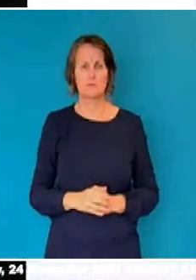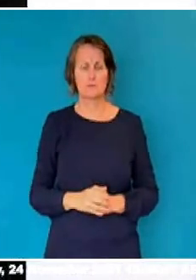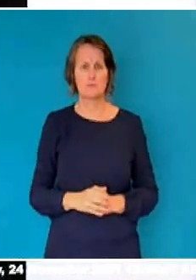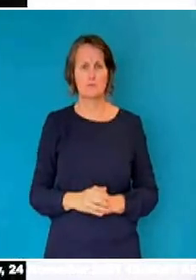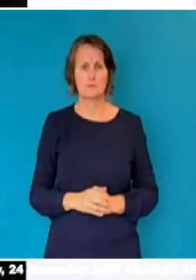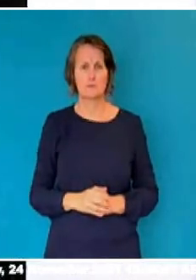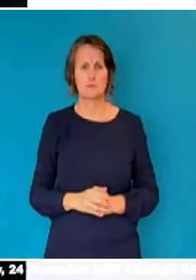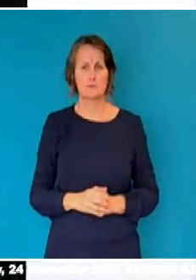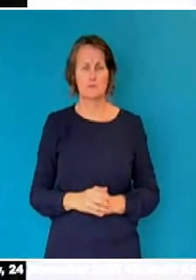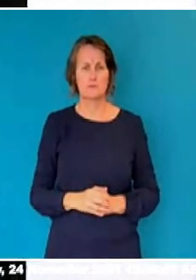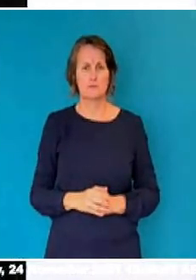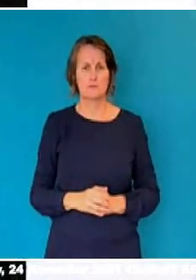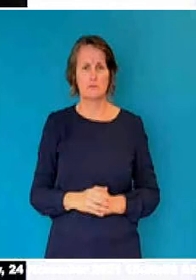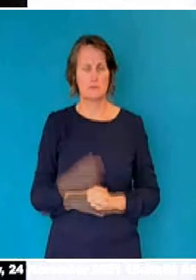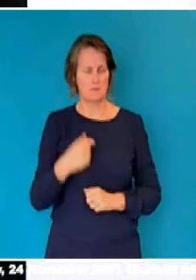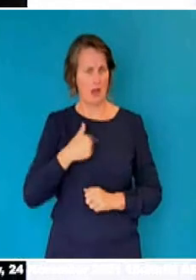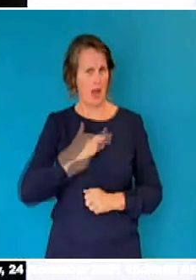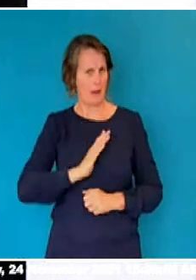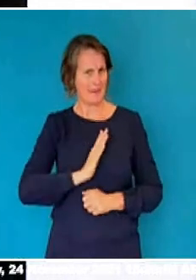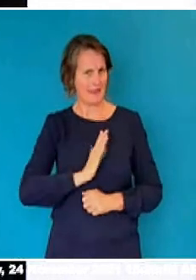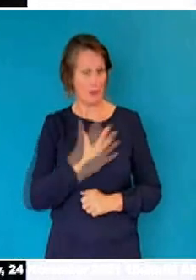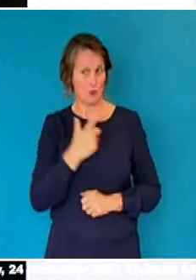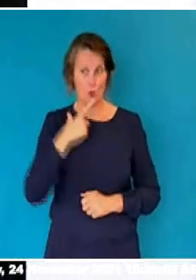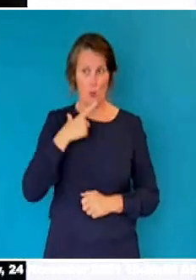and I was interested in what you thought might be the reason for that.